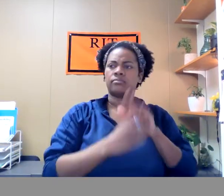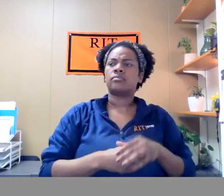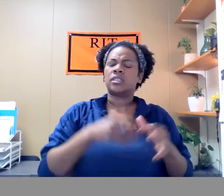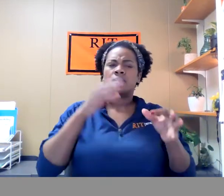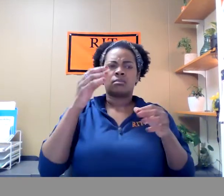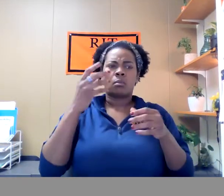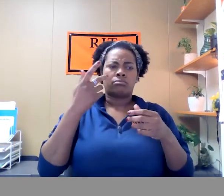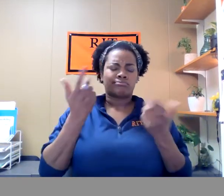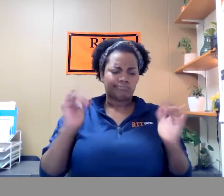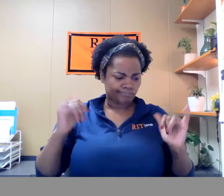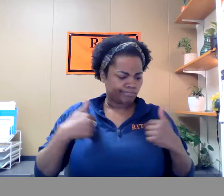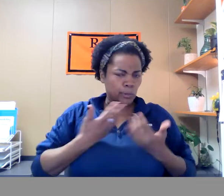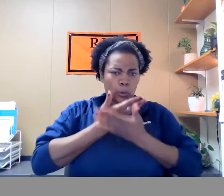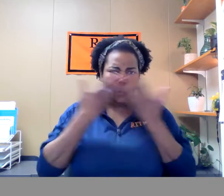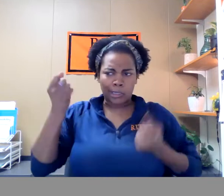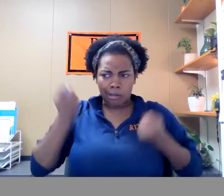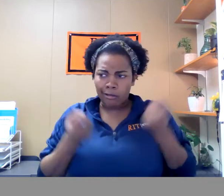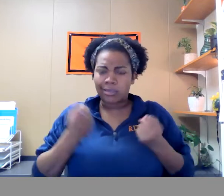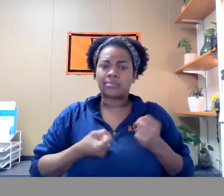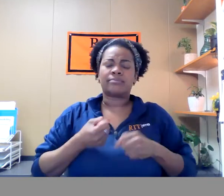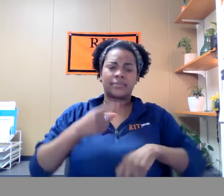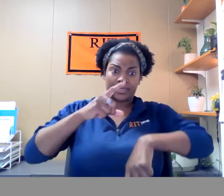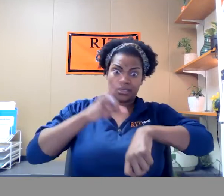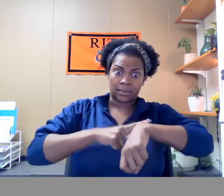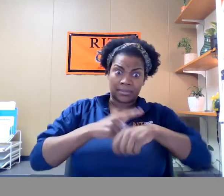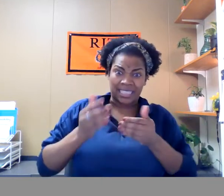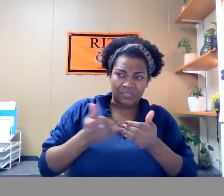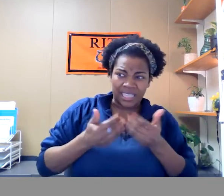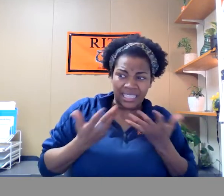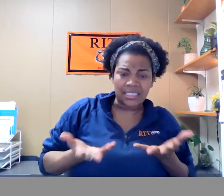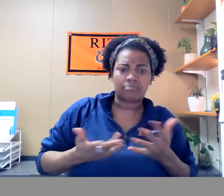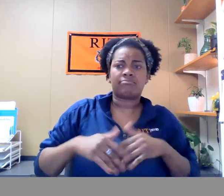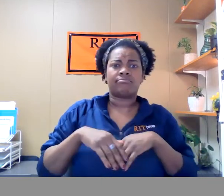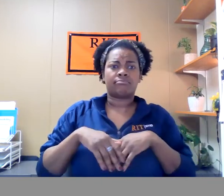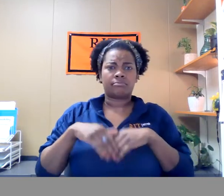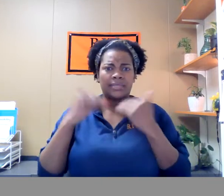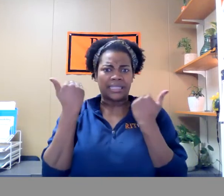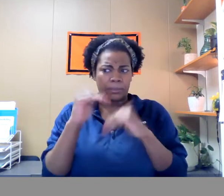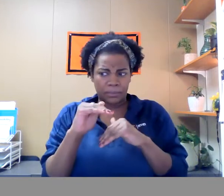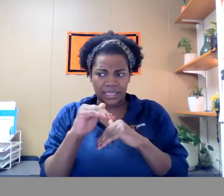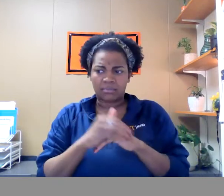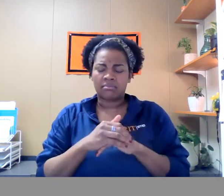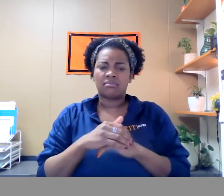They have a problem statement, and they're like, "OK, I don't have a vehicle, time." You know, it's sometimes a hiccup.